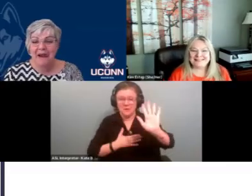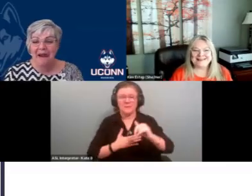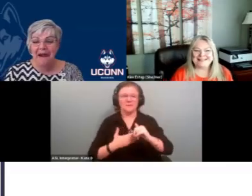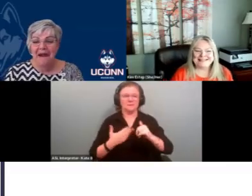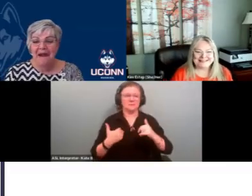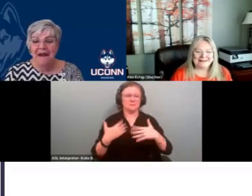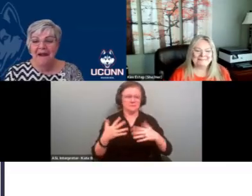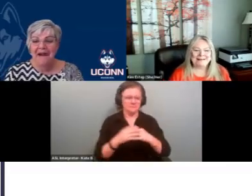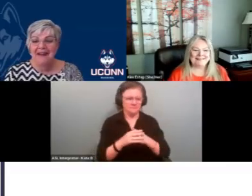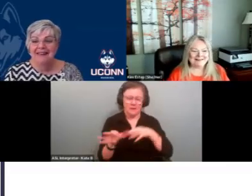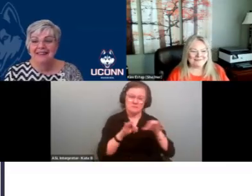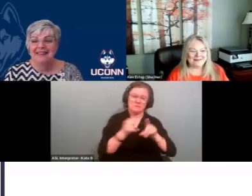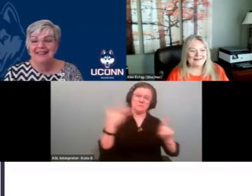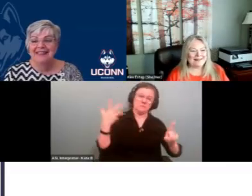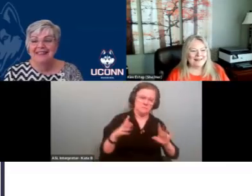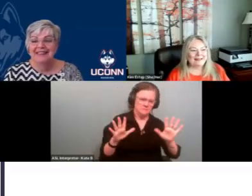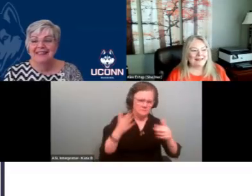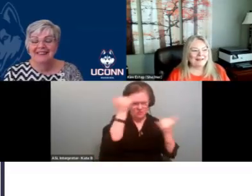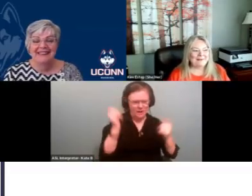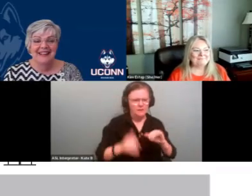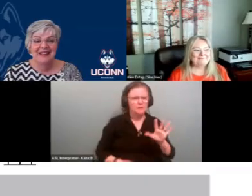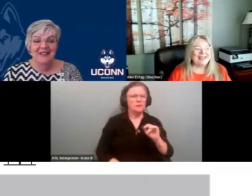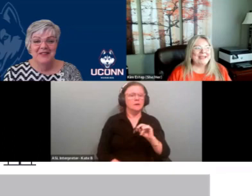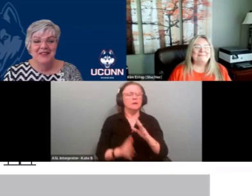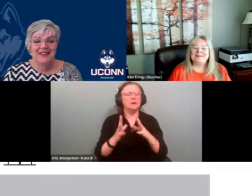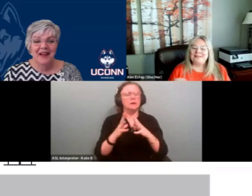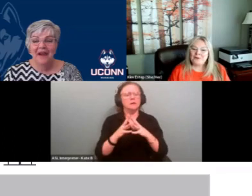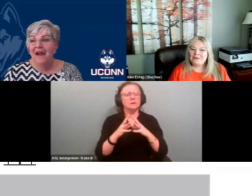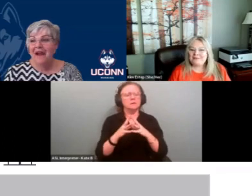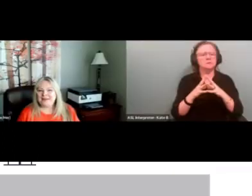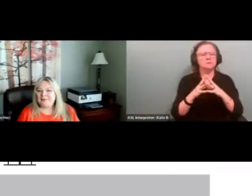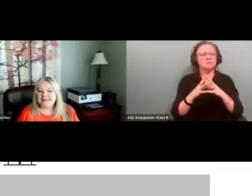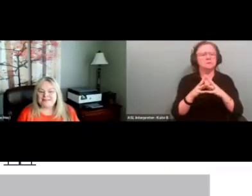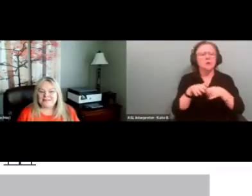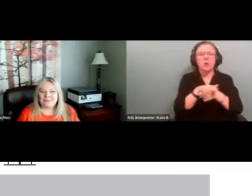excited to talk about it that I forgot. But local evaluations